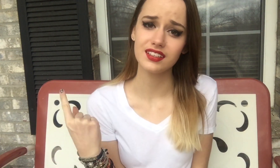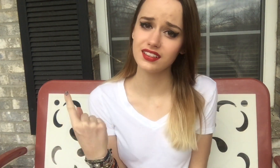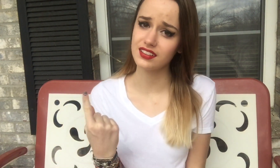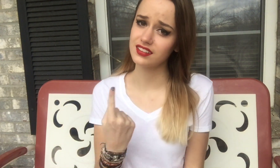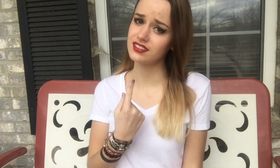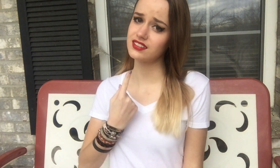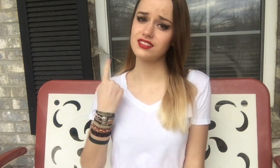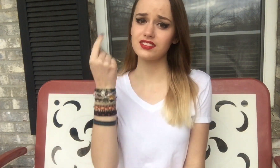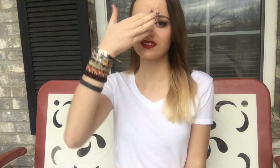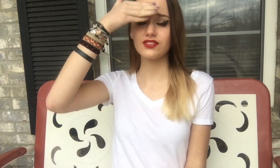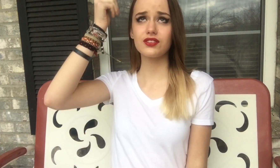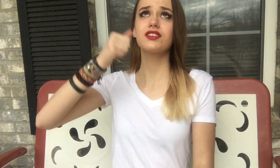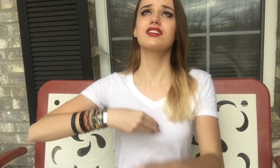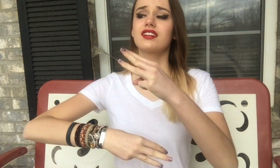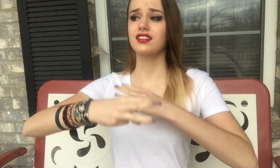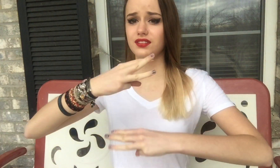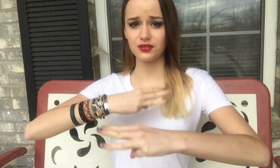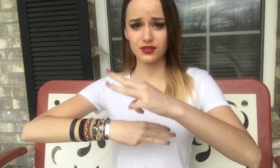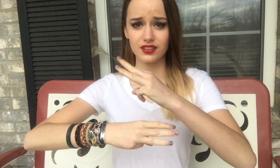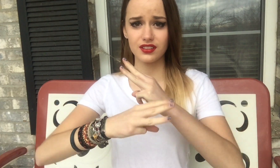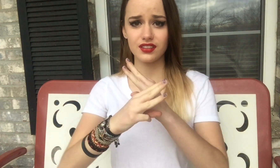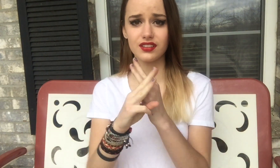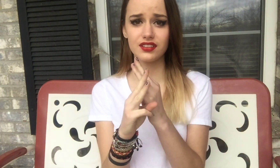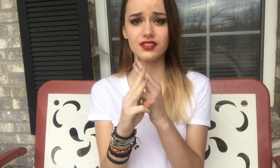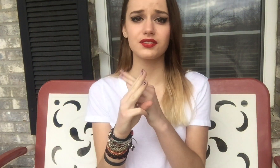And just forget the world